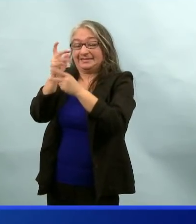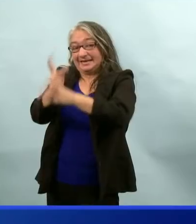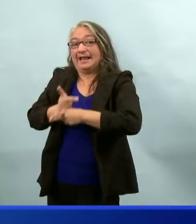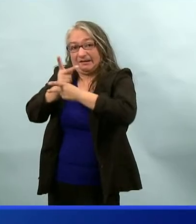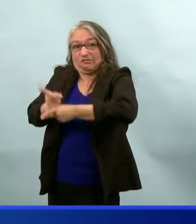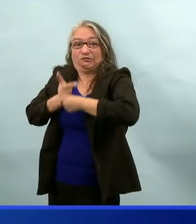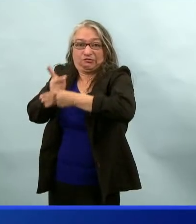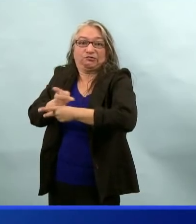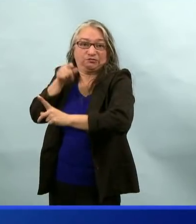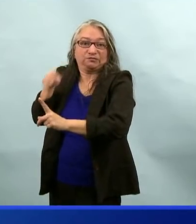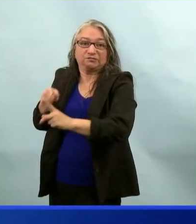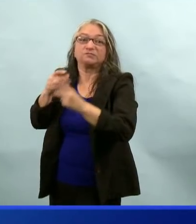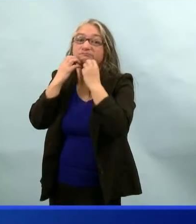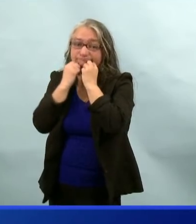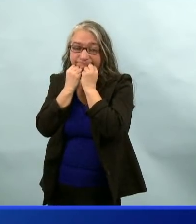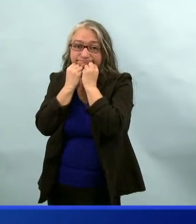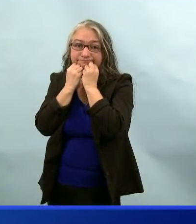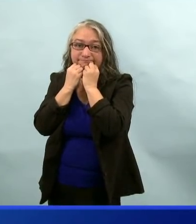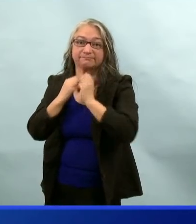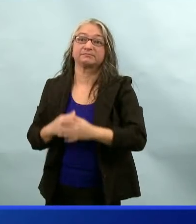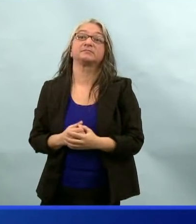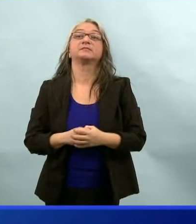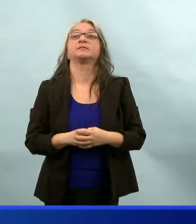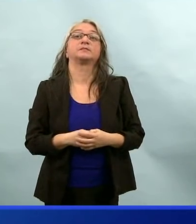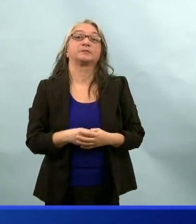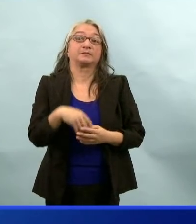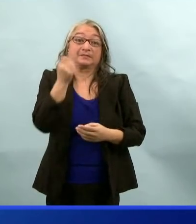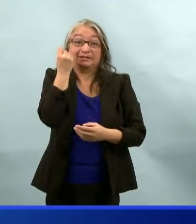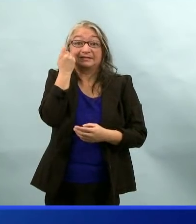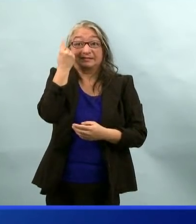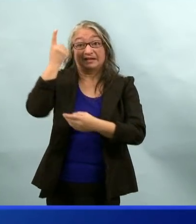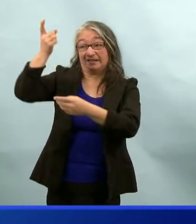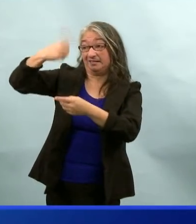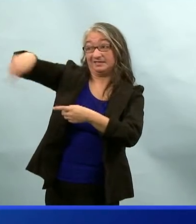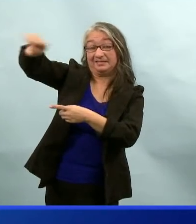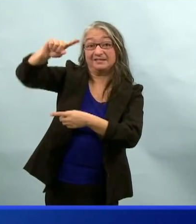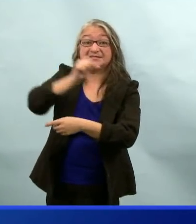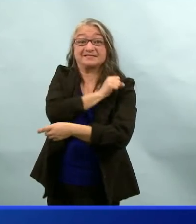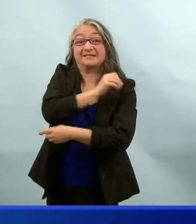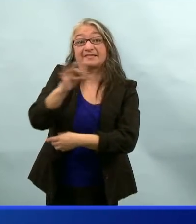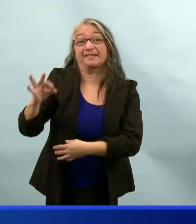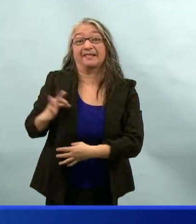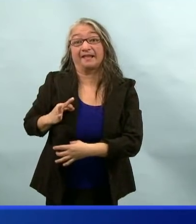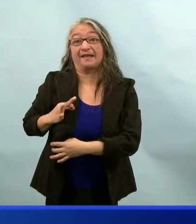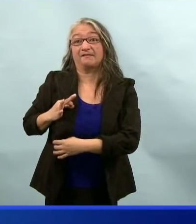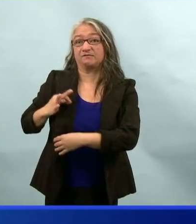to make sure that it is safe and that they are comfortable with with how that's implemented